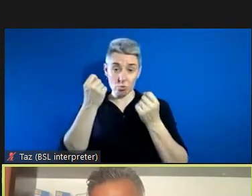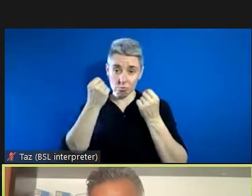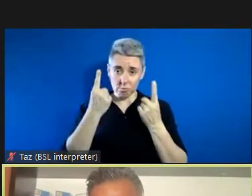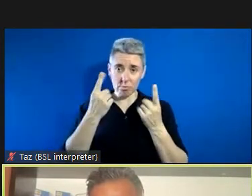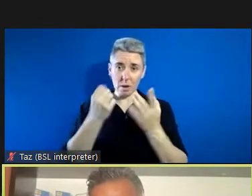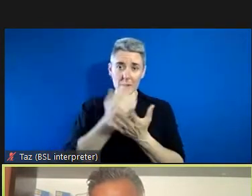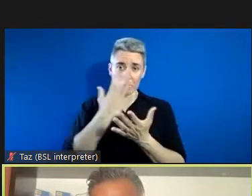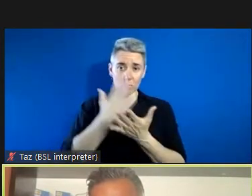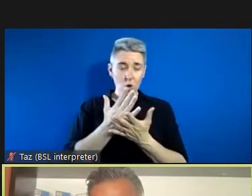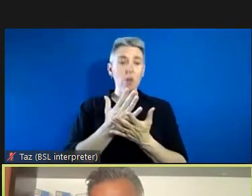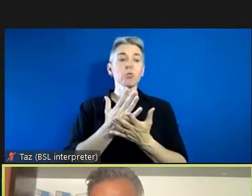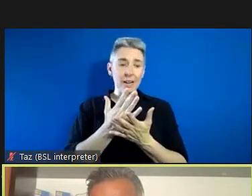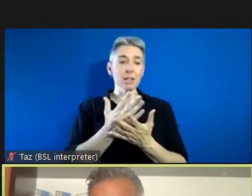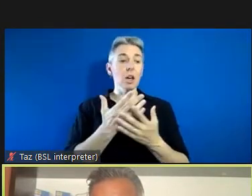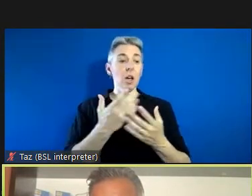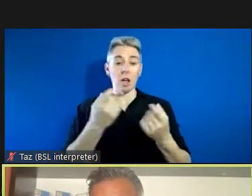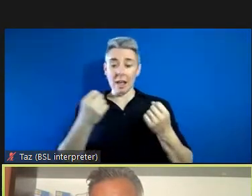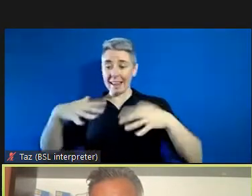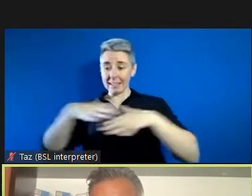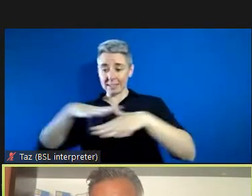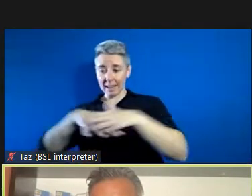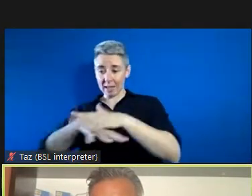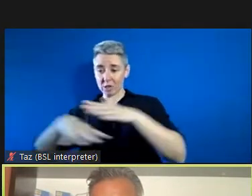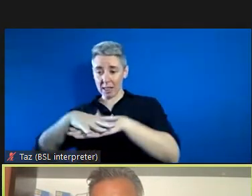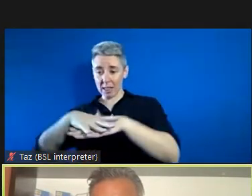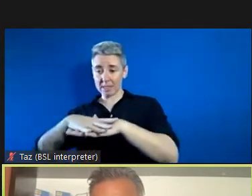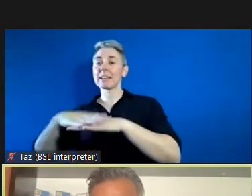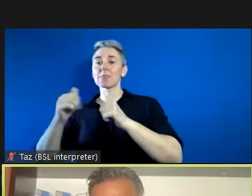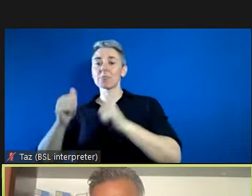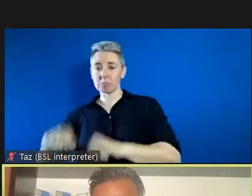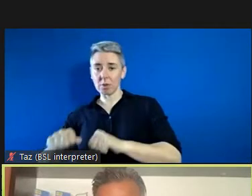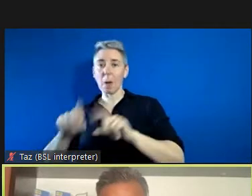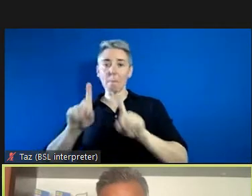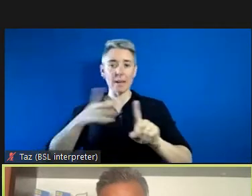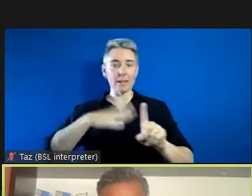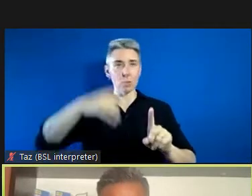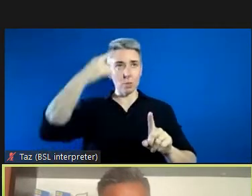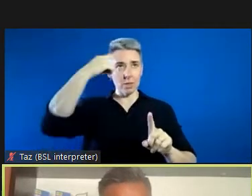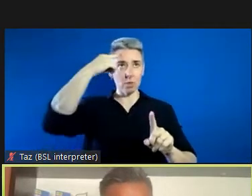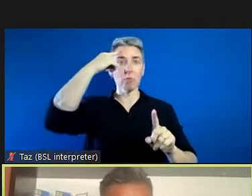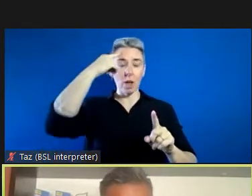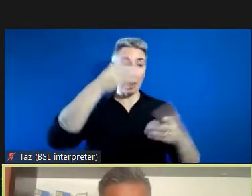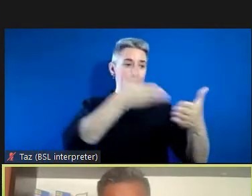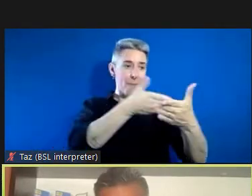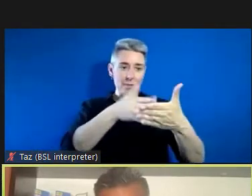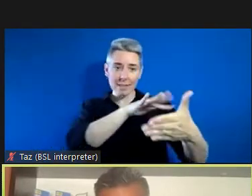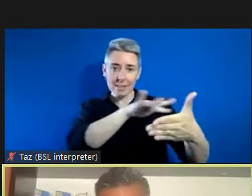recognising how different traumas and barriers are affecting people and the impact that this has.